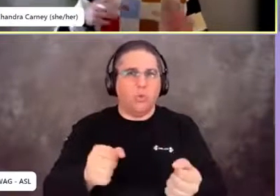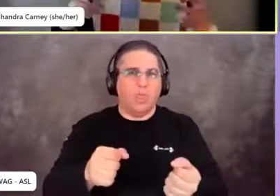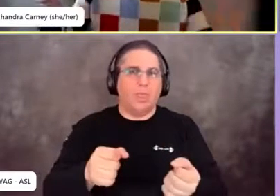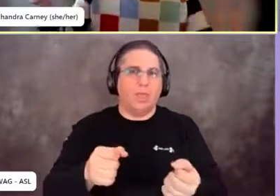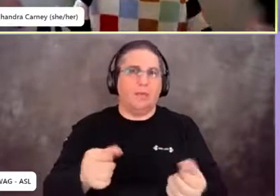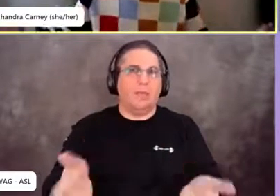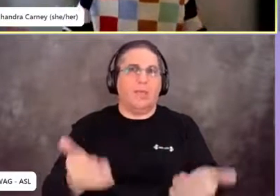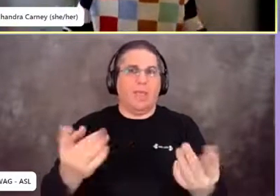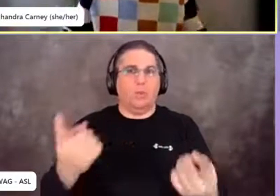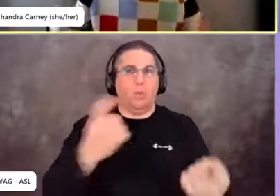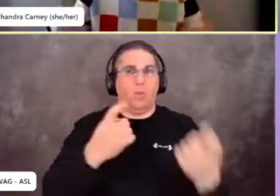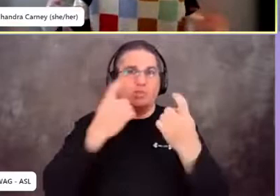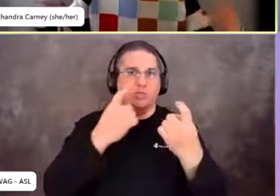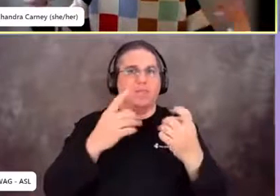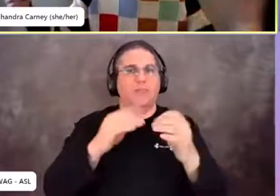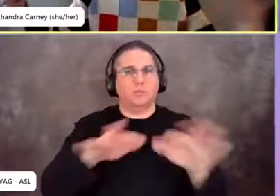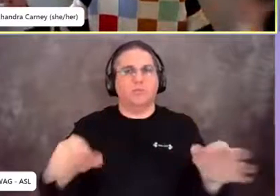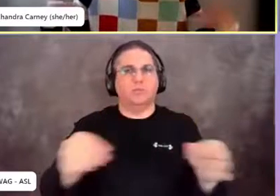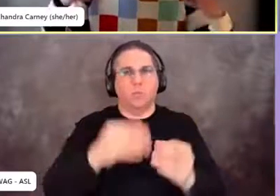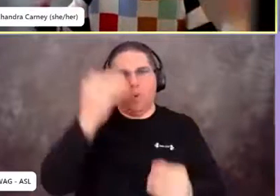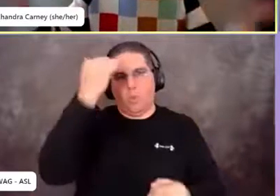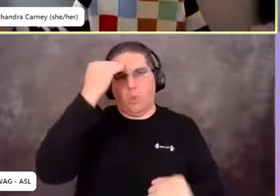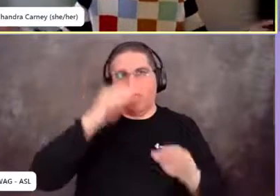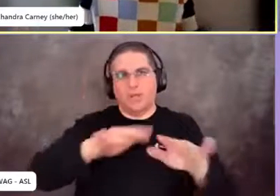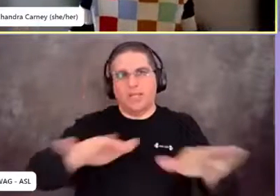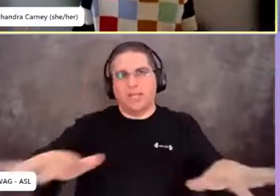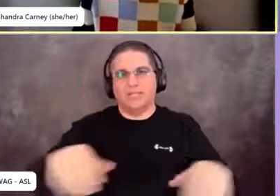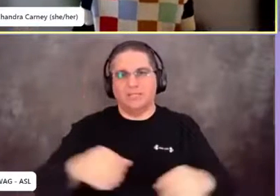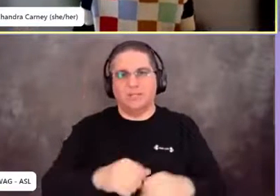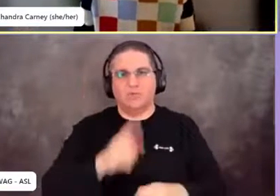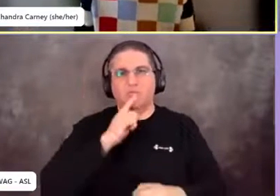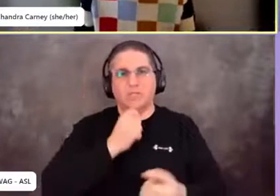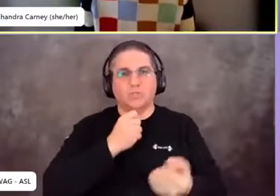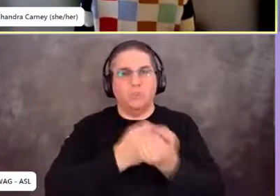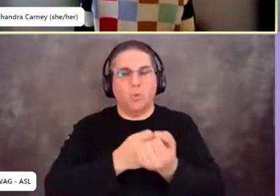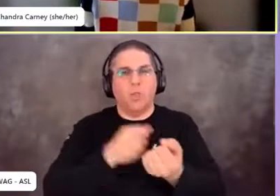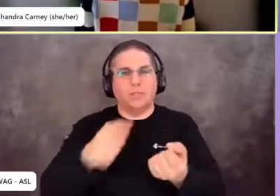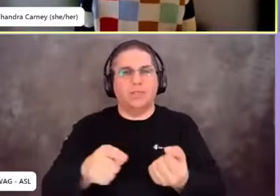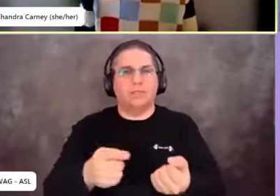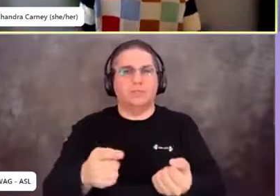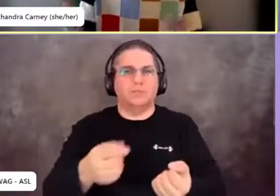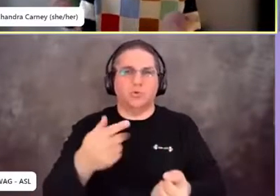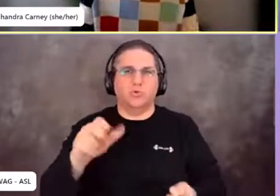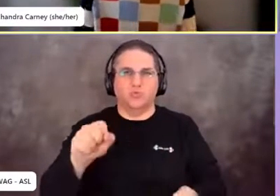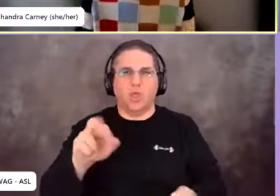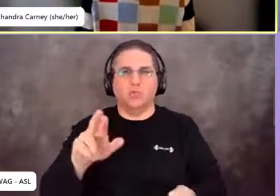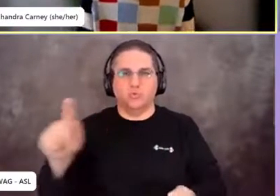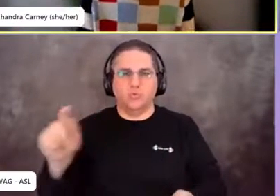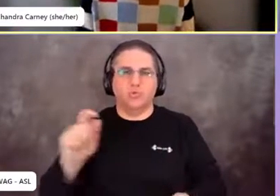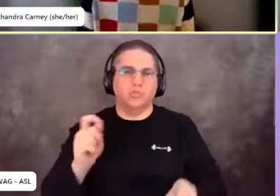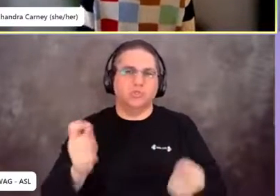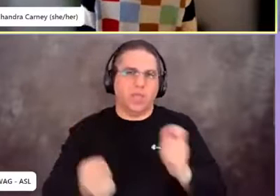can hop on those or if you start an accessibility office hour, you may be able to get some questions going, and that